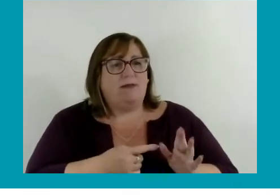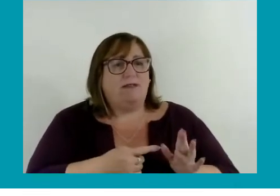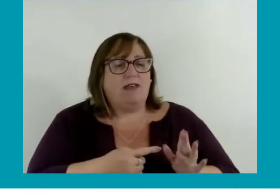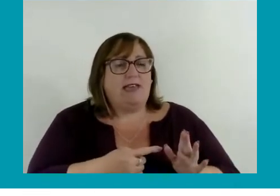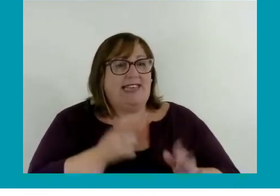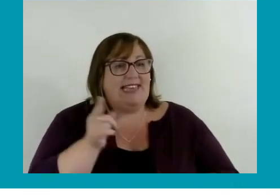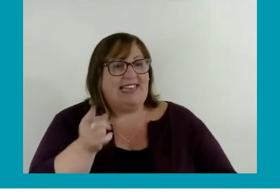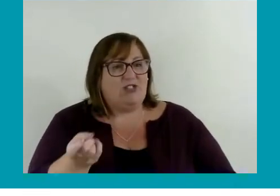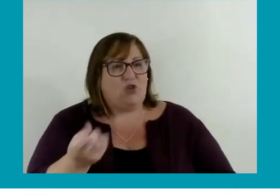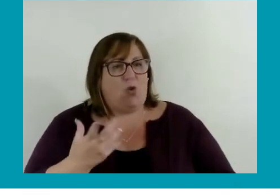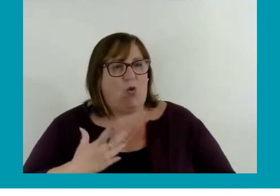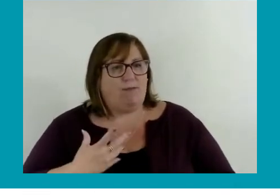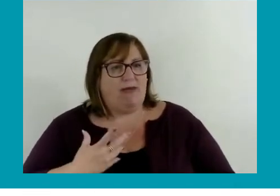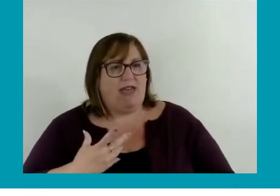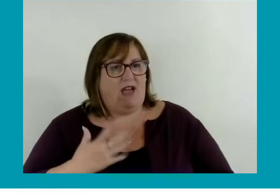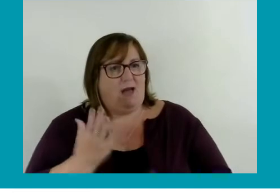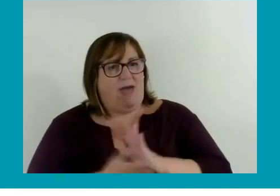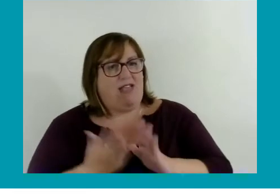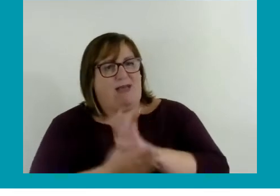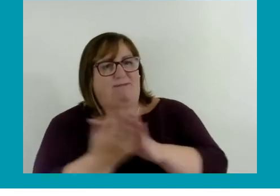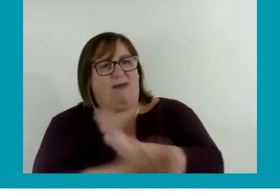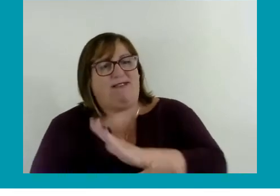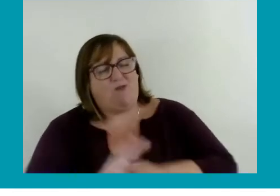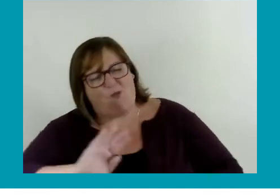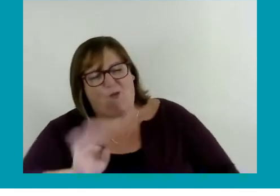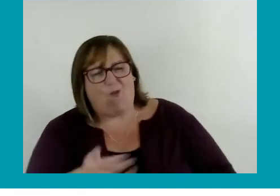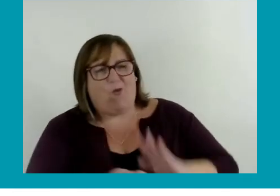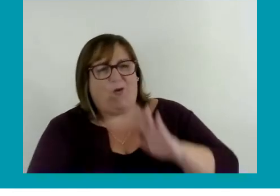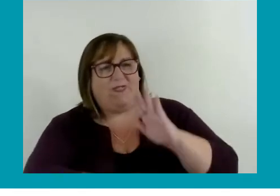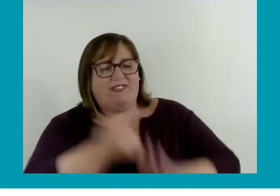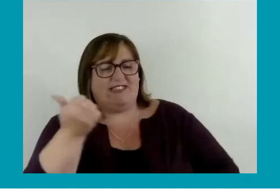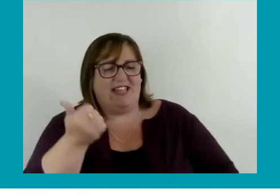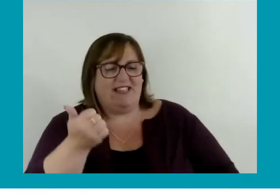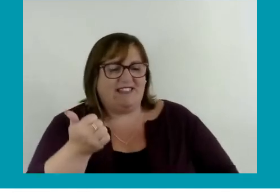i was like well that i knew um and he said but i just wanted to let you know